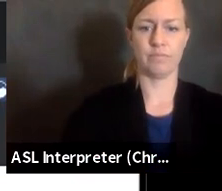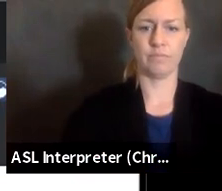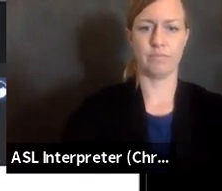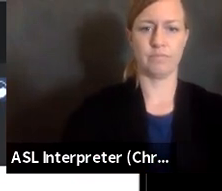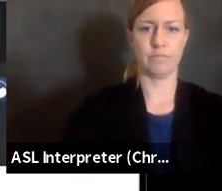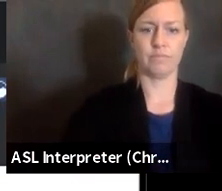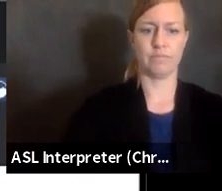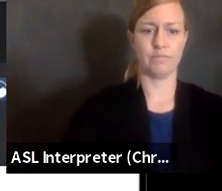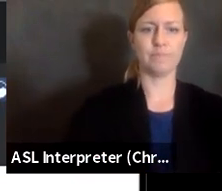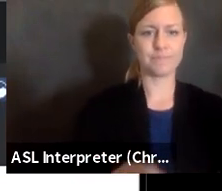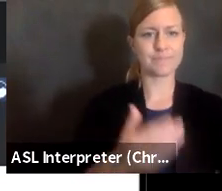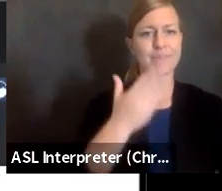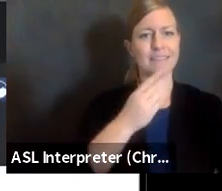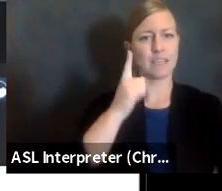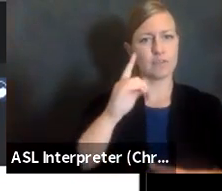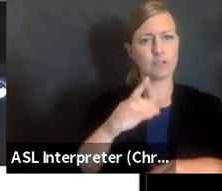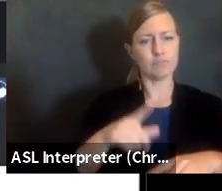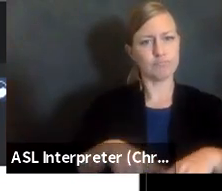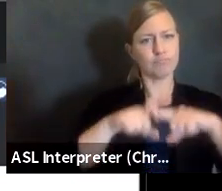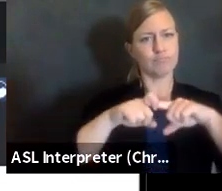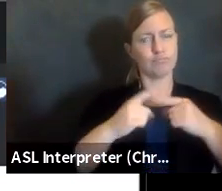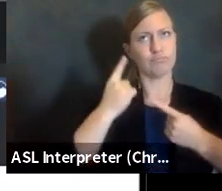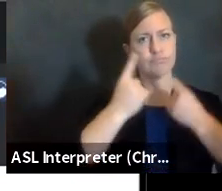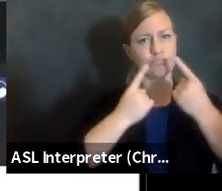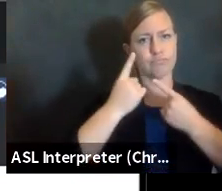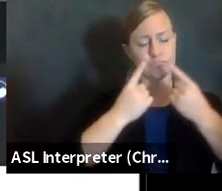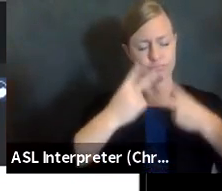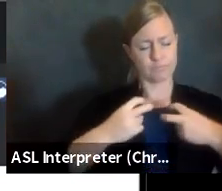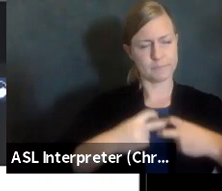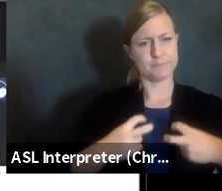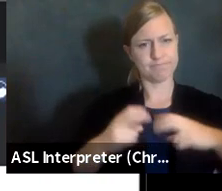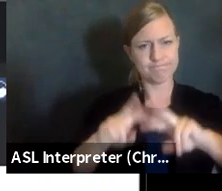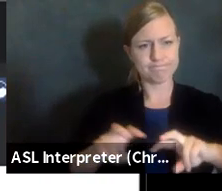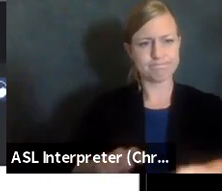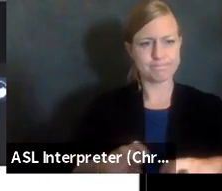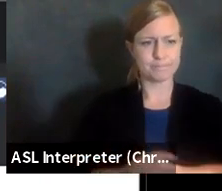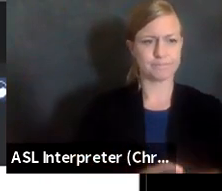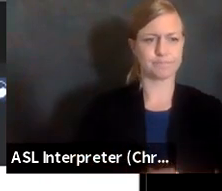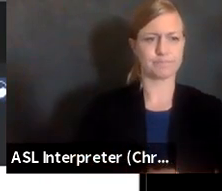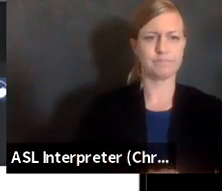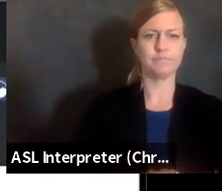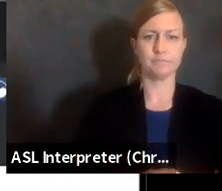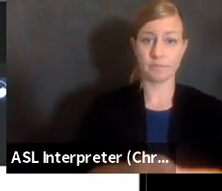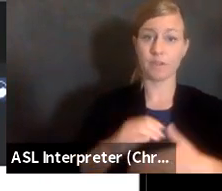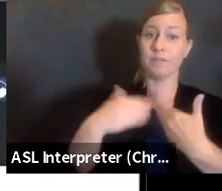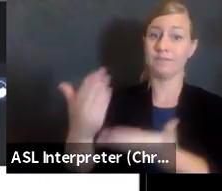ESD 112 - Katherine Livick: So thank you for taking a moment to think about that. So, Jeff, ESD 101 - Jeff Crawford: Yes, I'm Jeff Crawford.